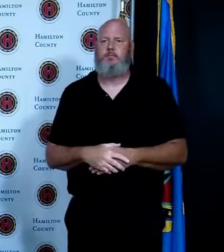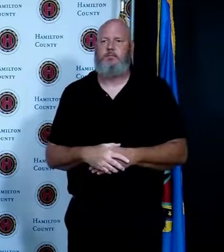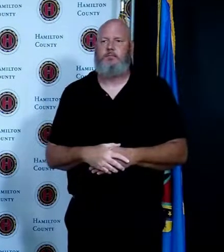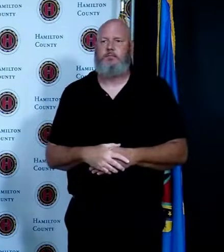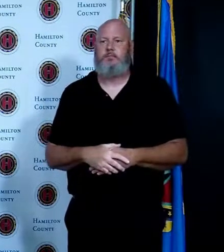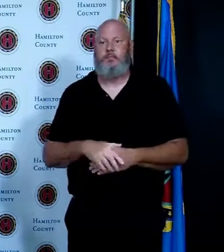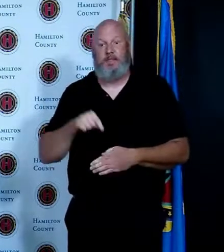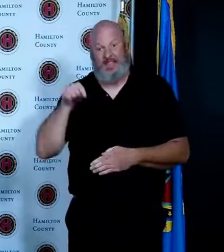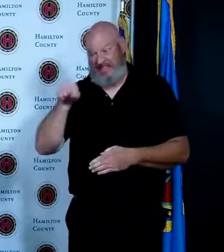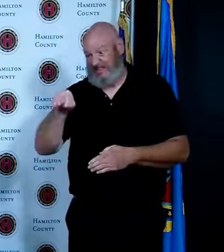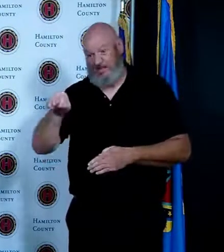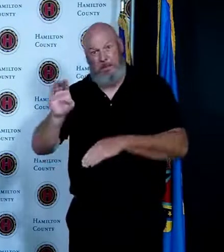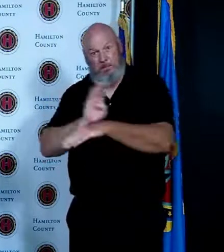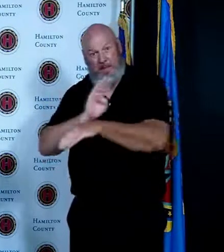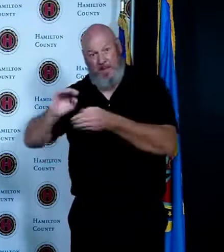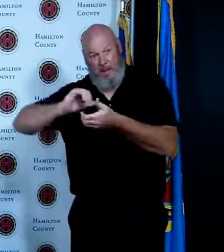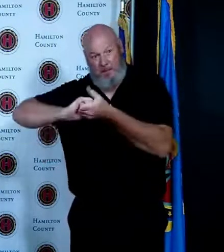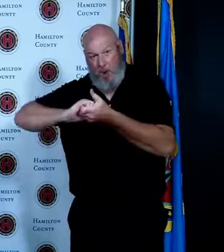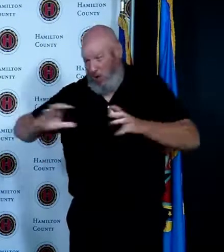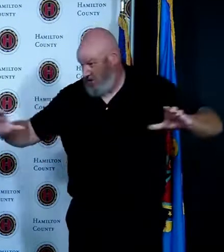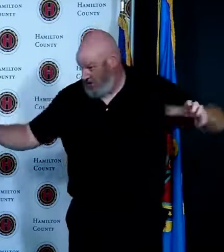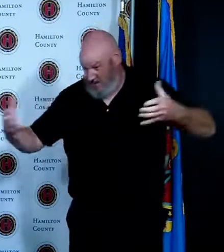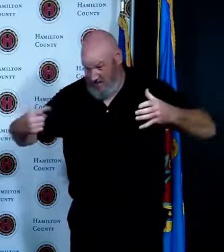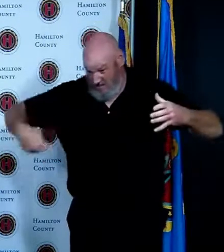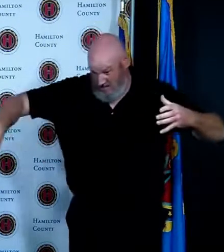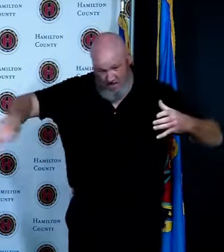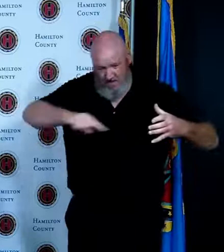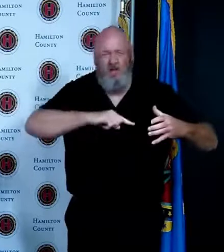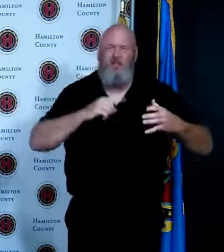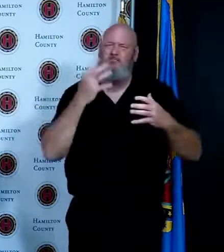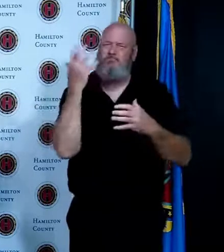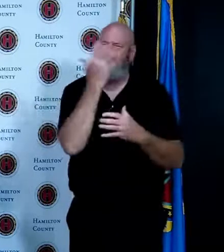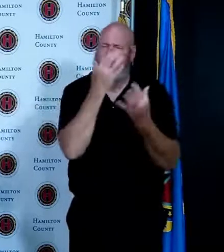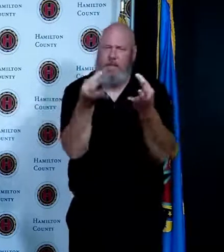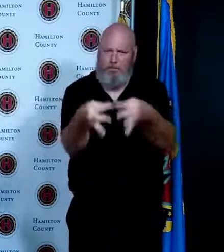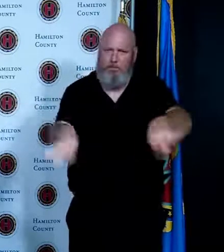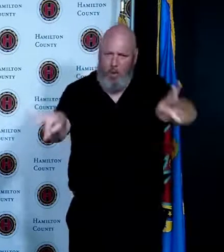forward once again this is not about trying to catch people doing the wrong